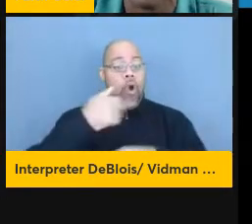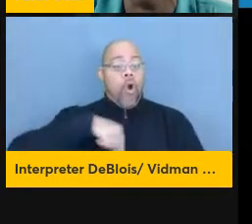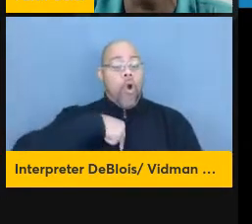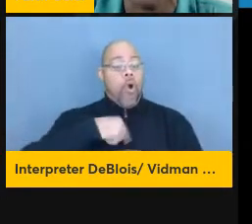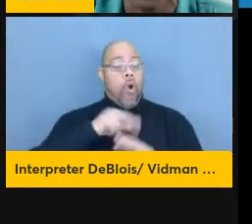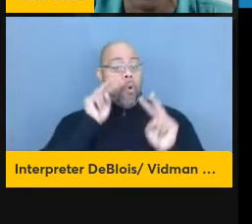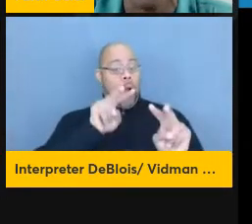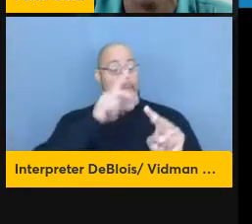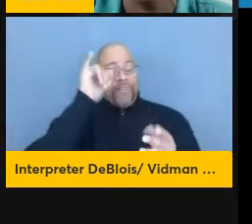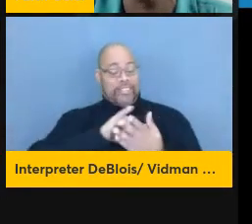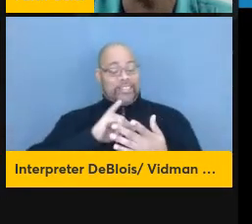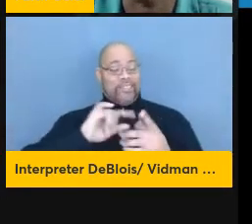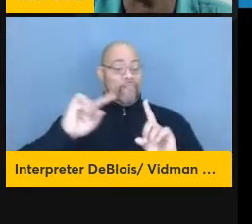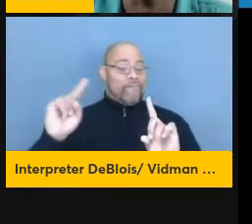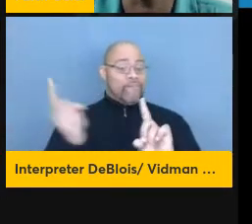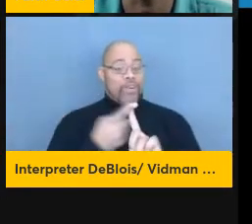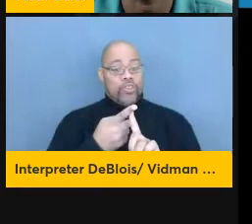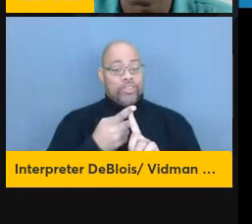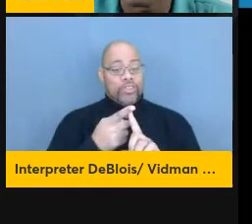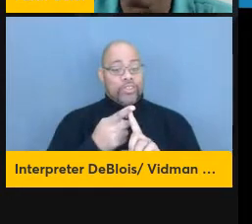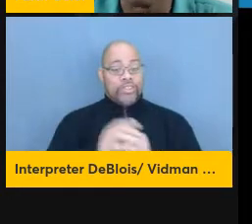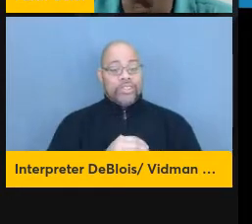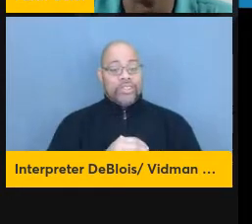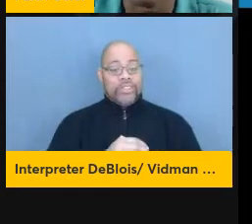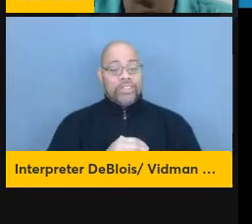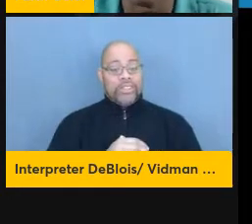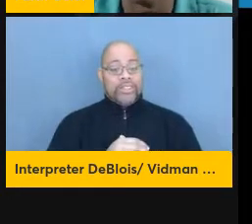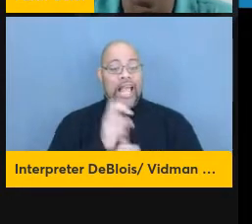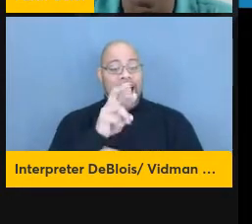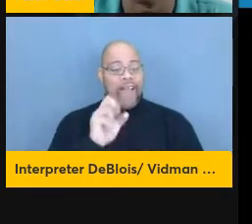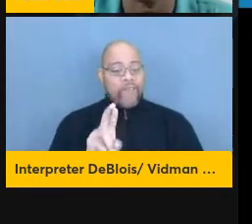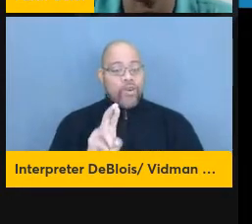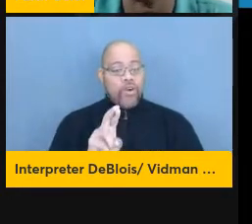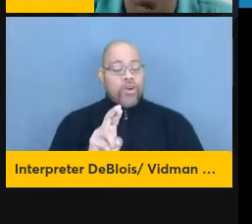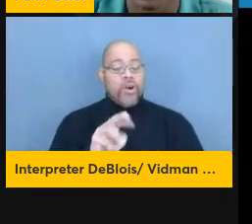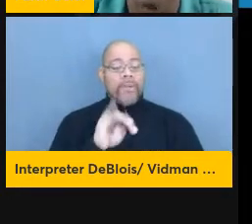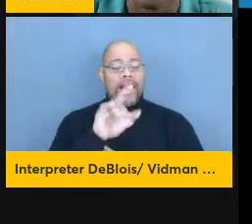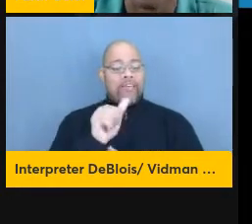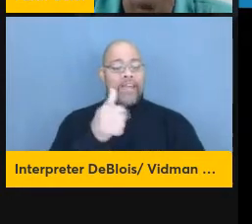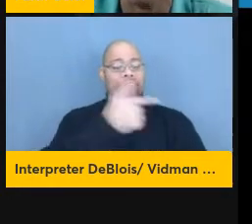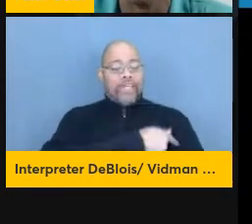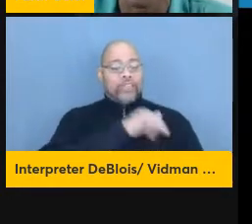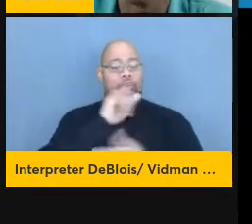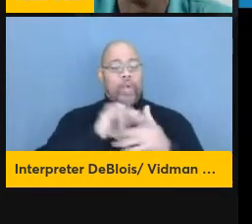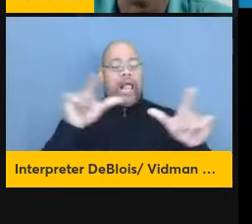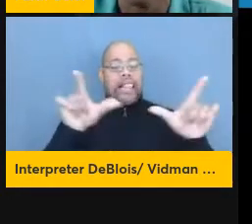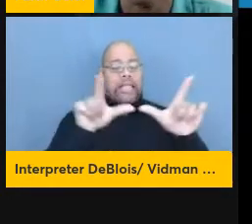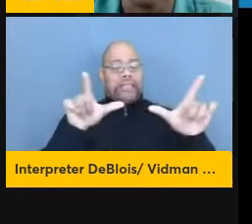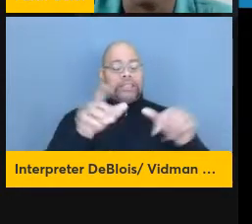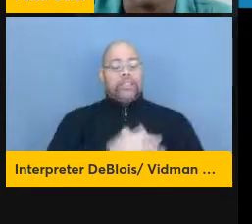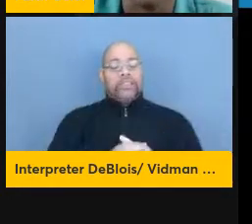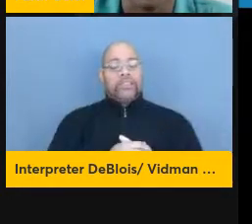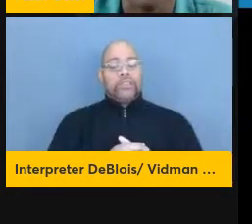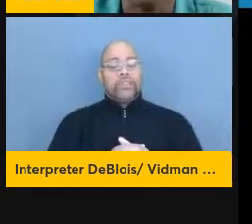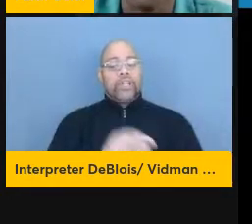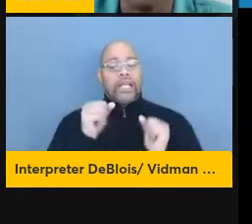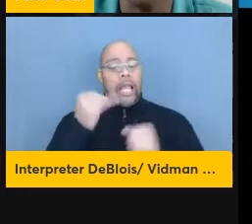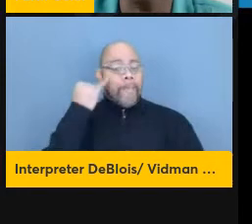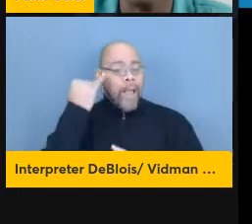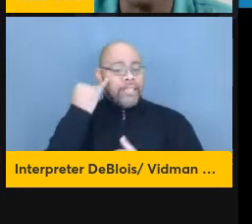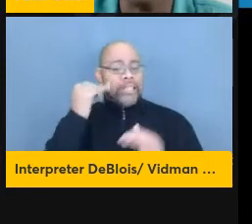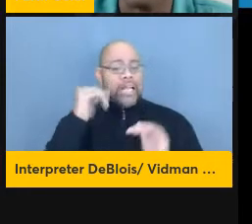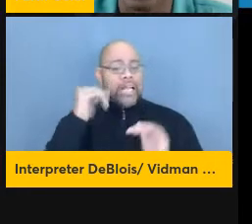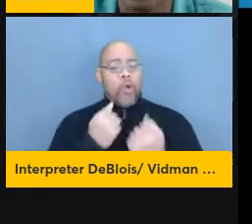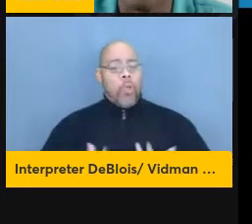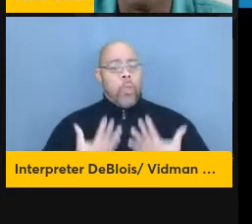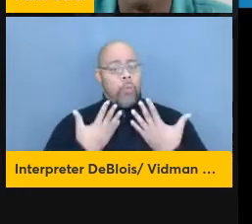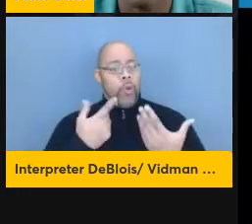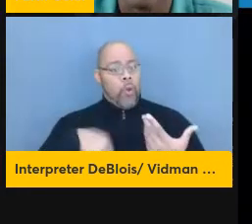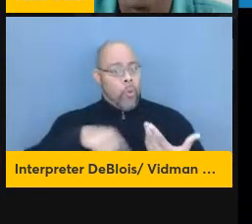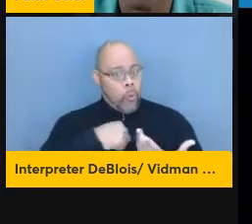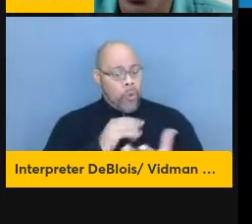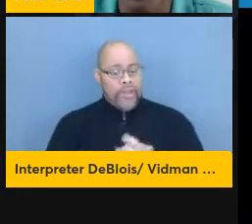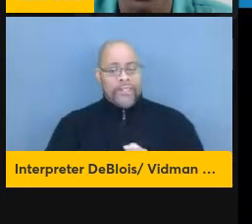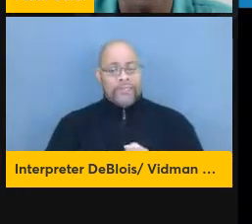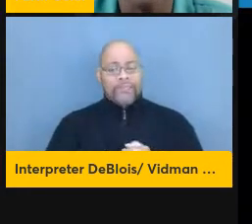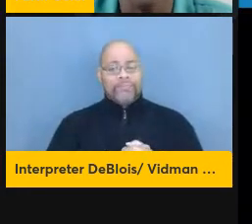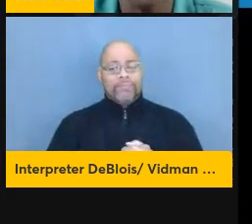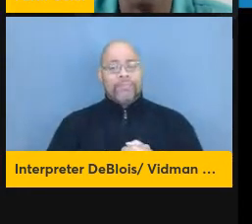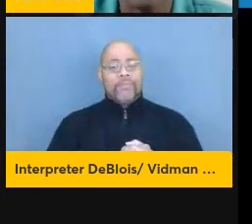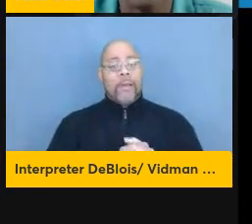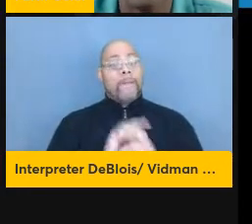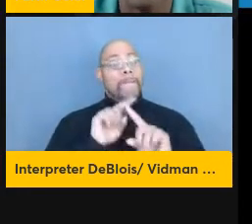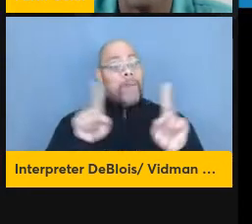is the first ever malaria vaccine to be licensed. And so how you can imagine how thrilled we all are, however, the job's not